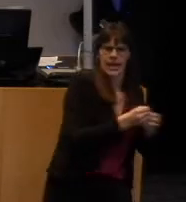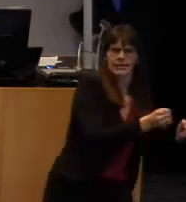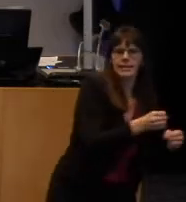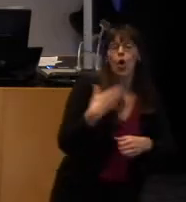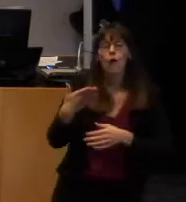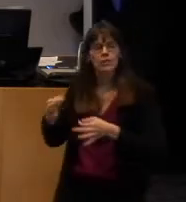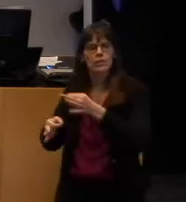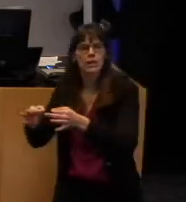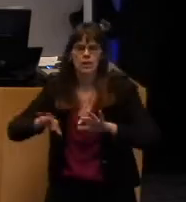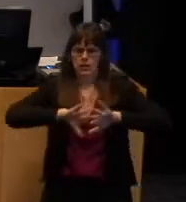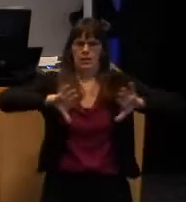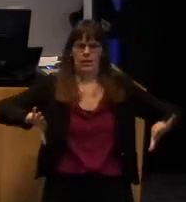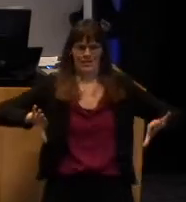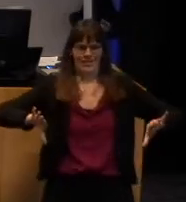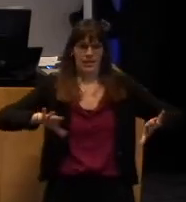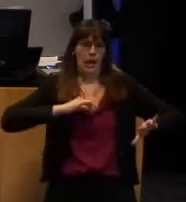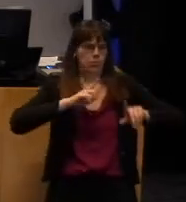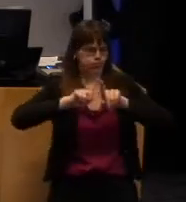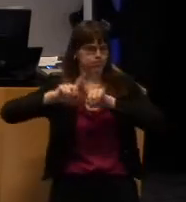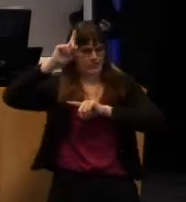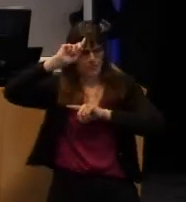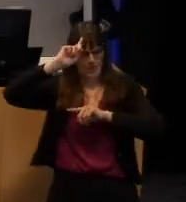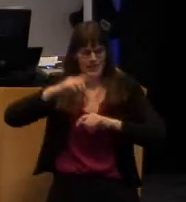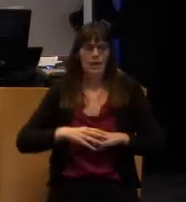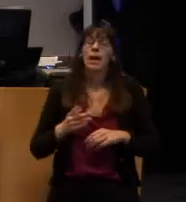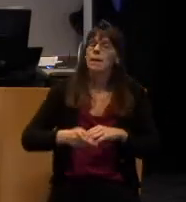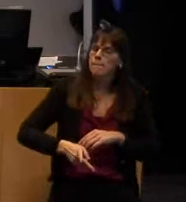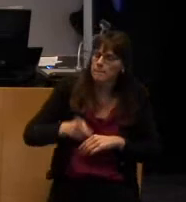However, overall, most scholars do use the term strategy